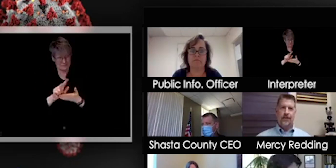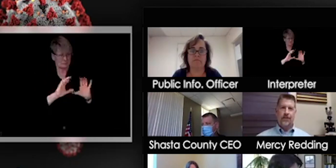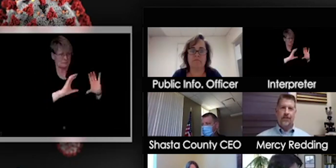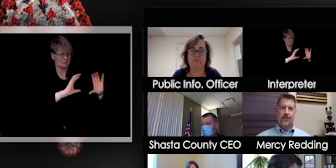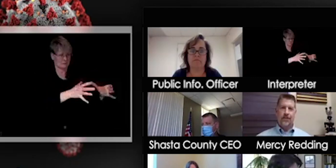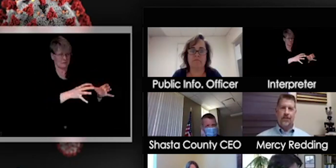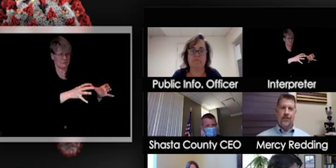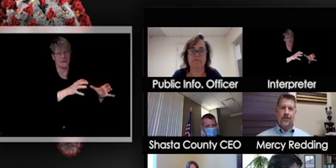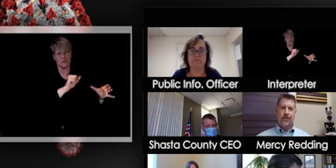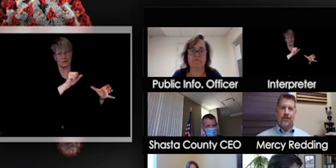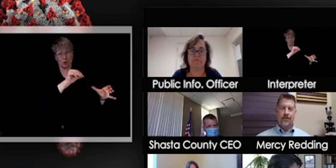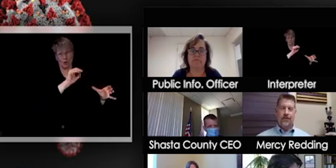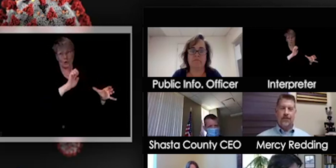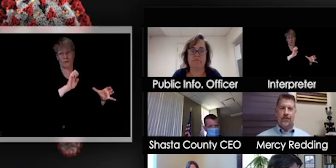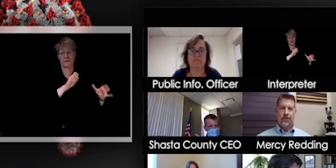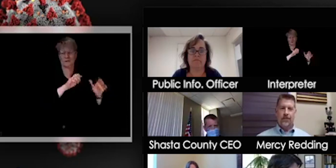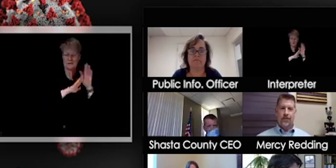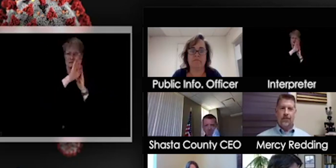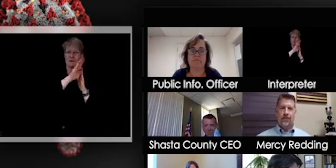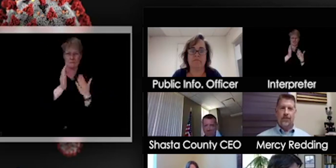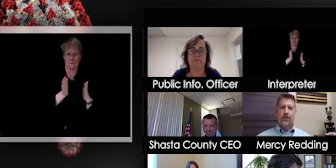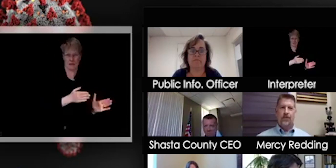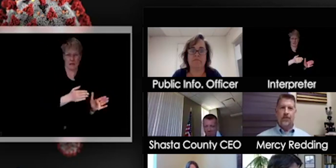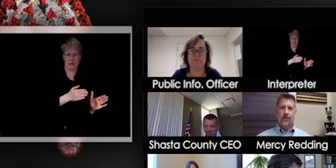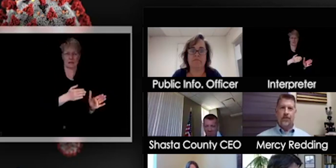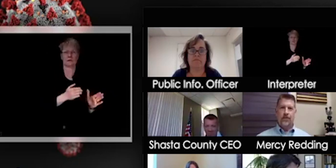California Department of Public Policy and the California Department of Education both